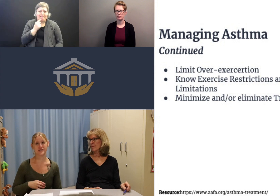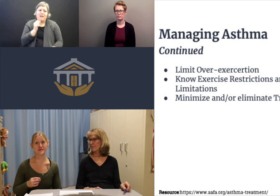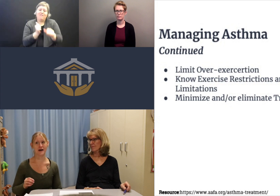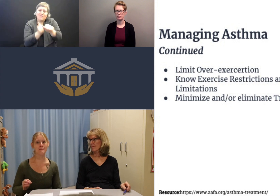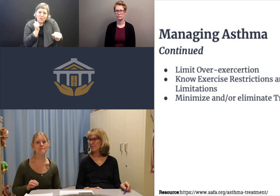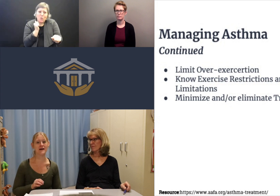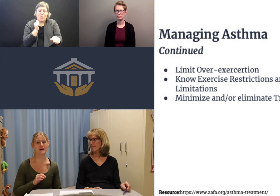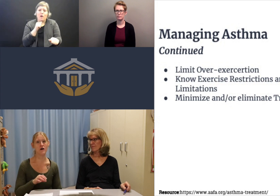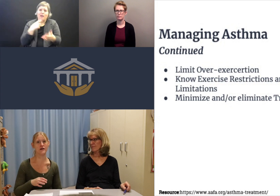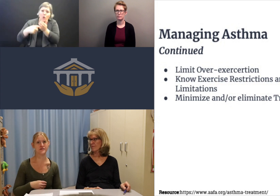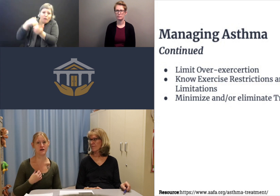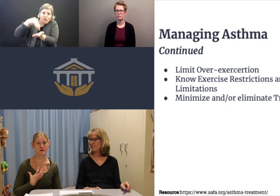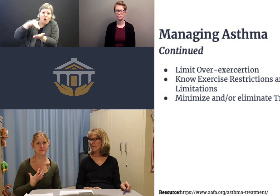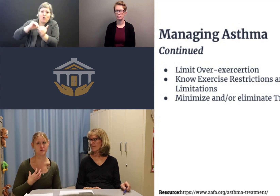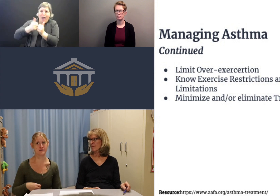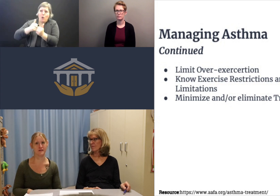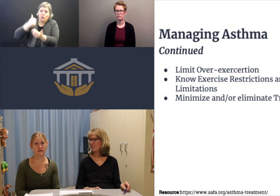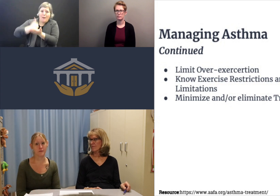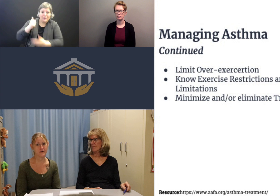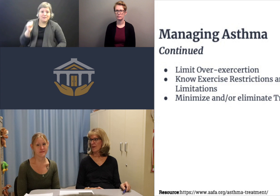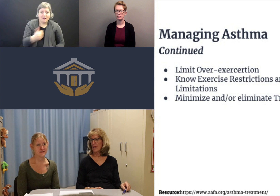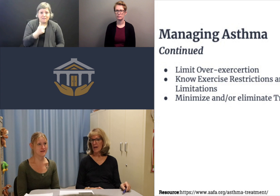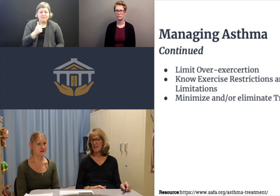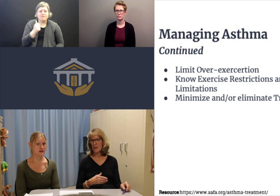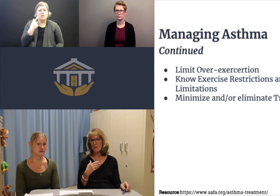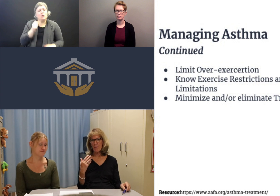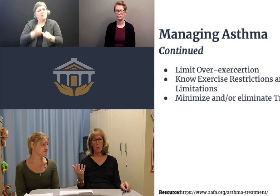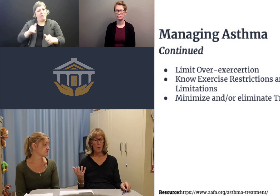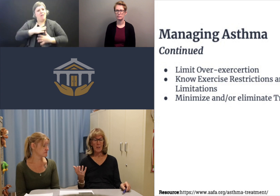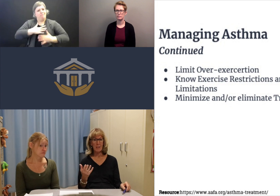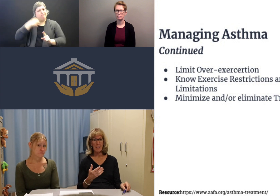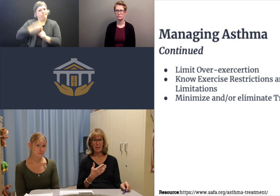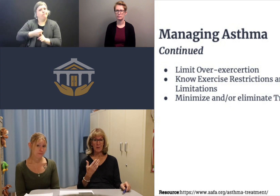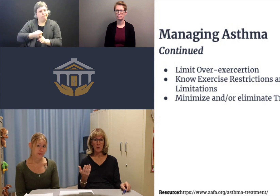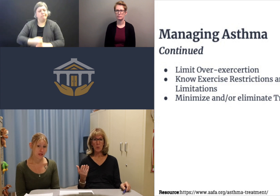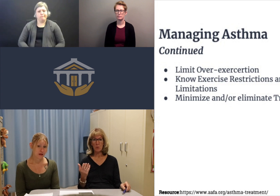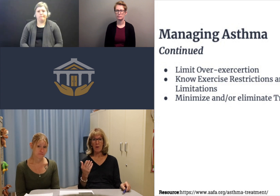things that might cause a respiratory flare-up and some of what we see in the schools with,